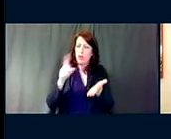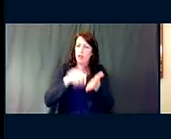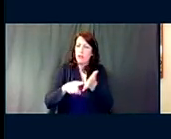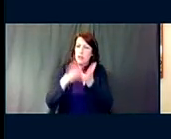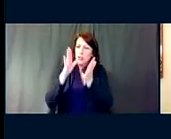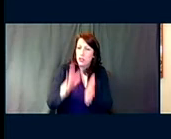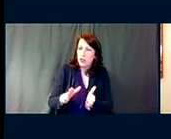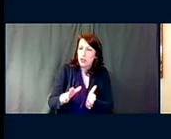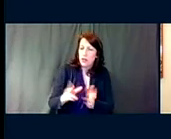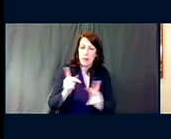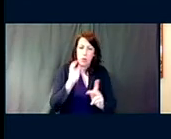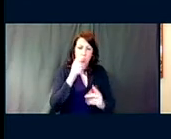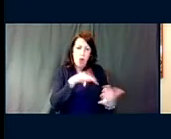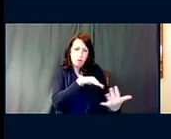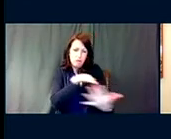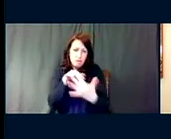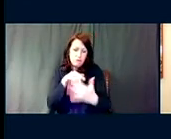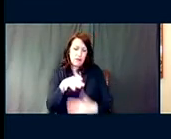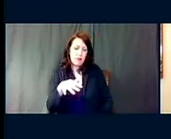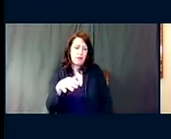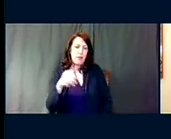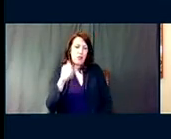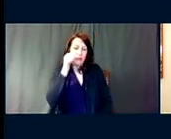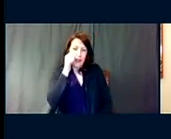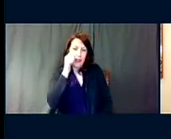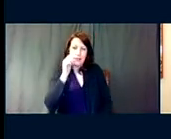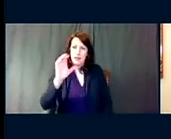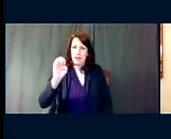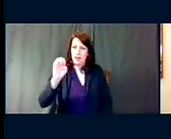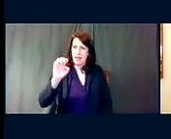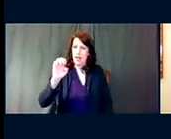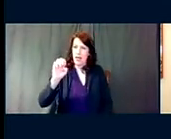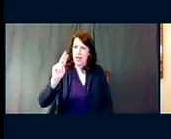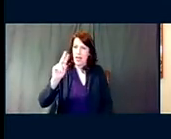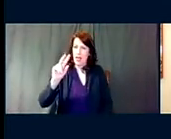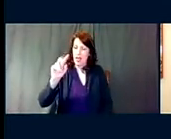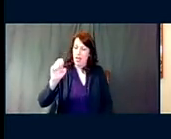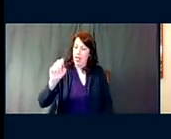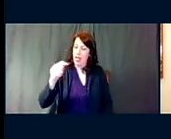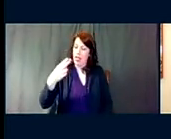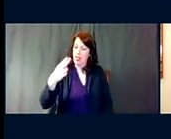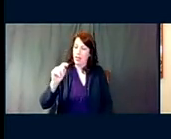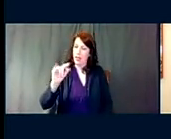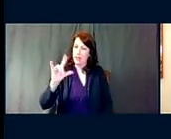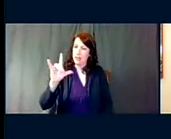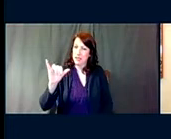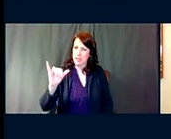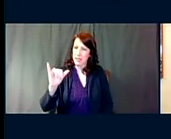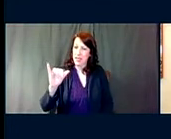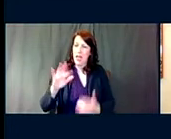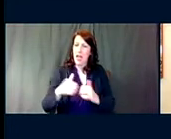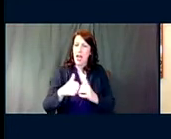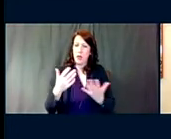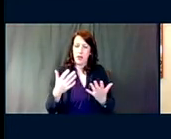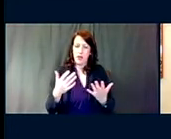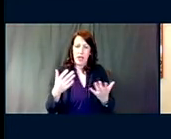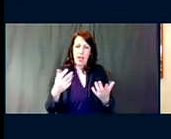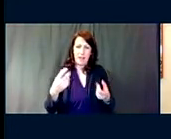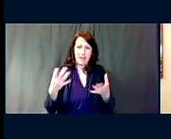PROPOSE RESEARCHERS, FOR EXAMPLE, THOSE LOOKING AT IMPACT OF RACE AND ETHNICITY ON HEALTH